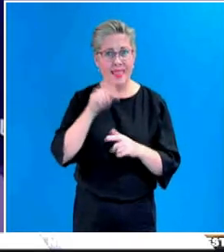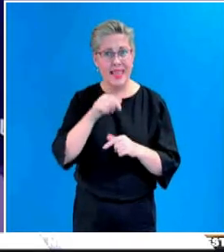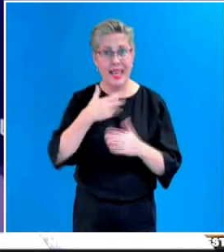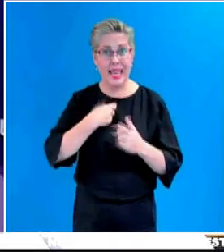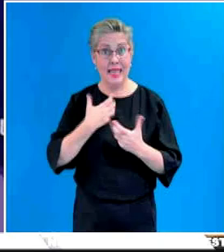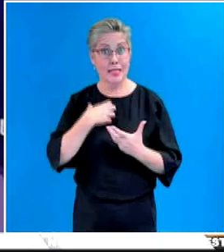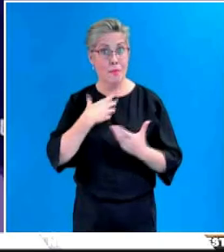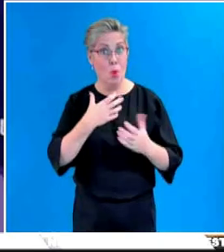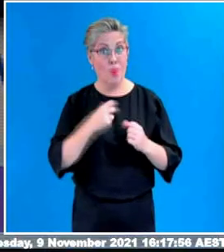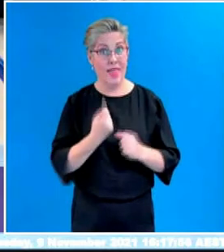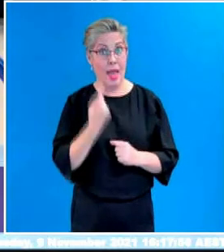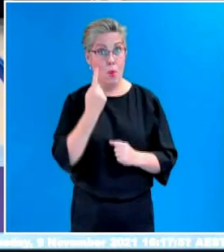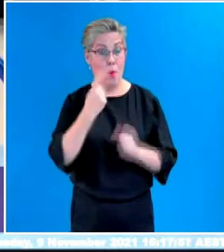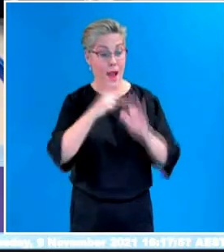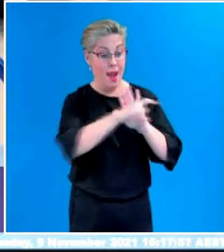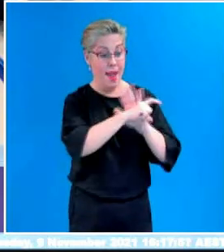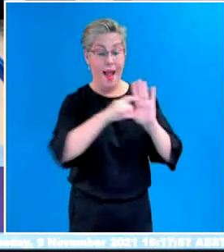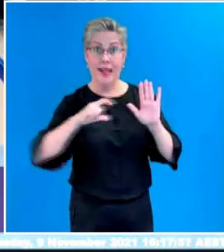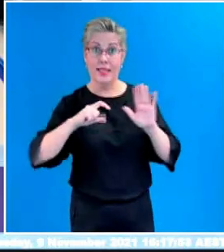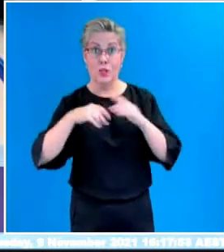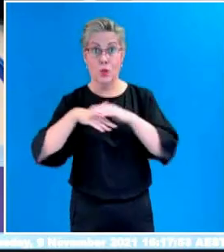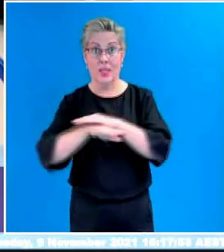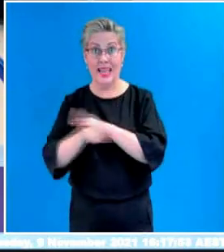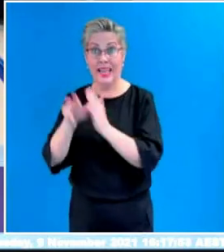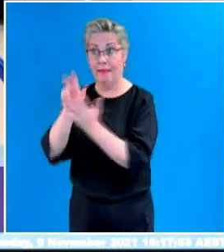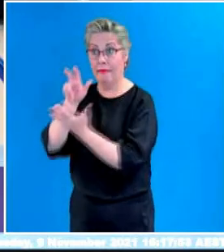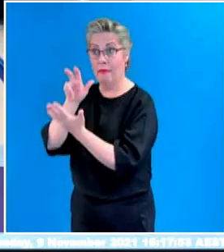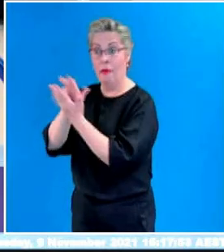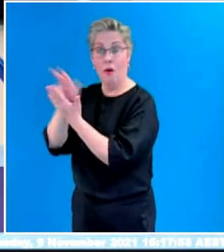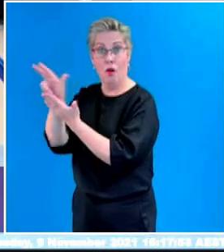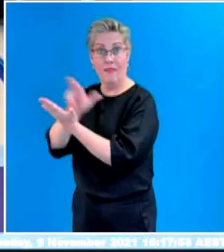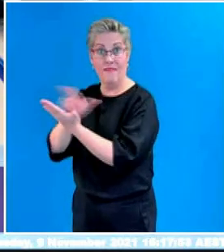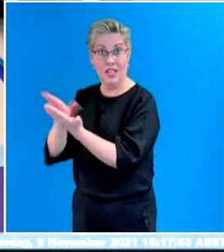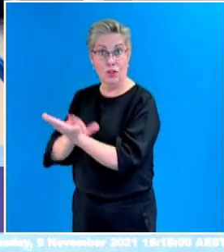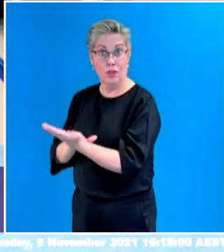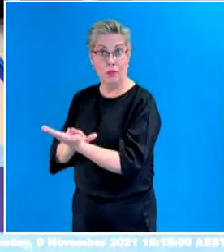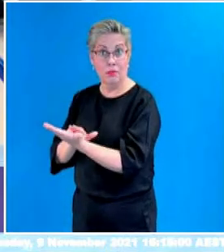different thresholds and tests, so we might have to think about how we might